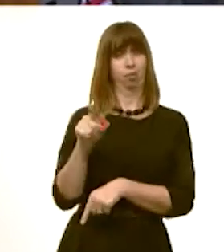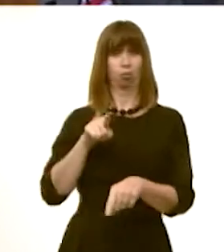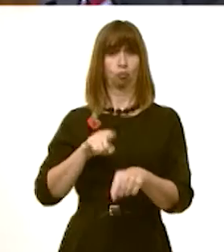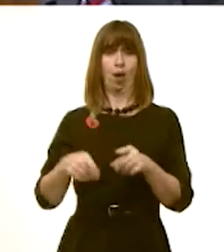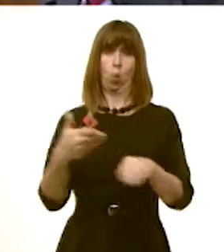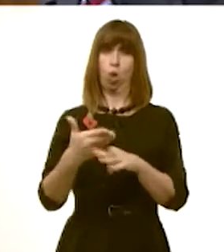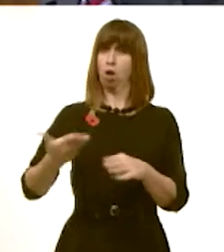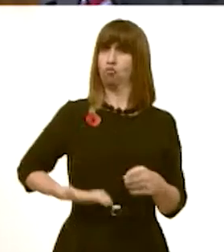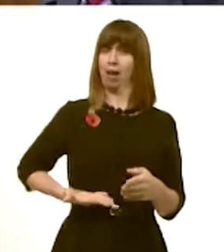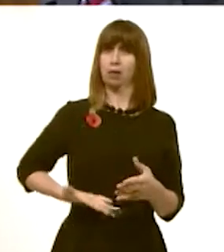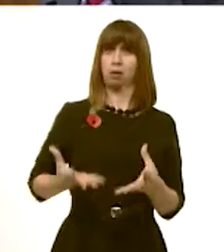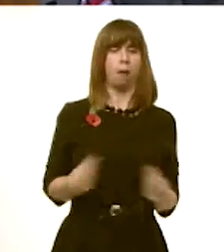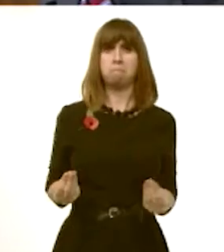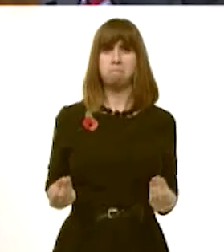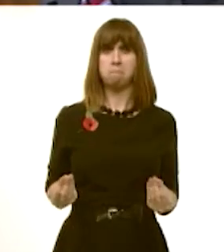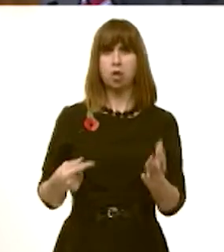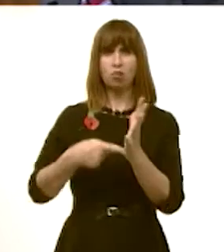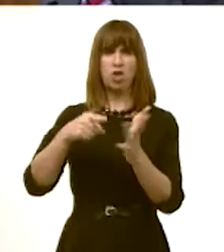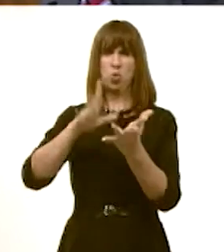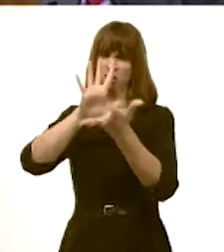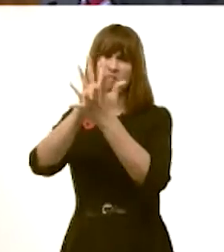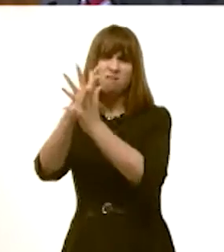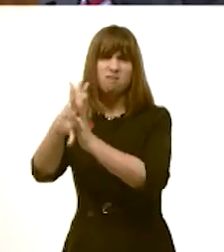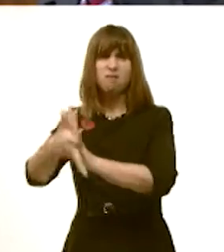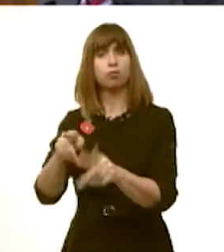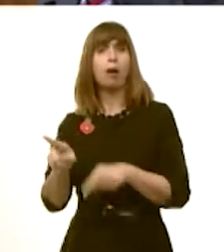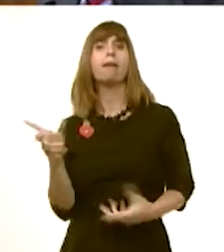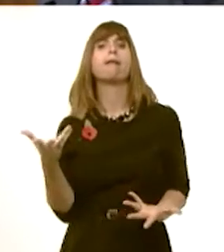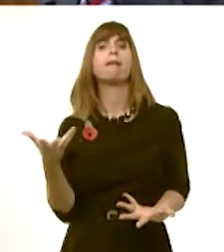but to destroy trade unions, because itís inconvenient for them. [Interruption.]